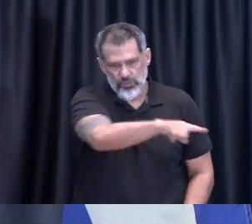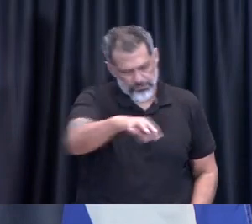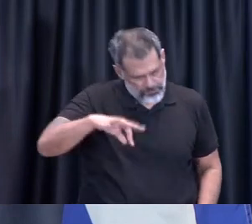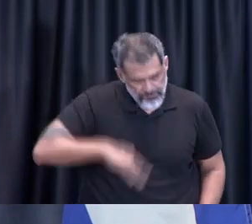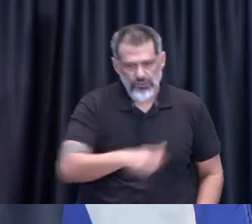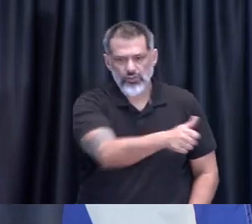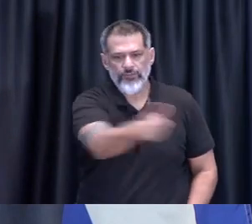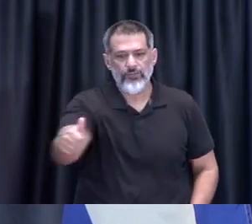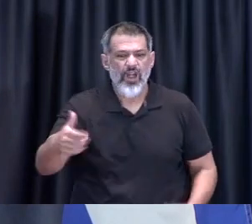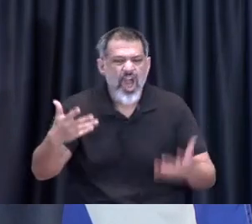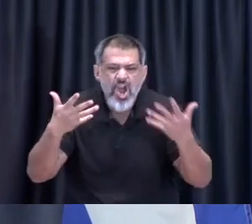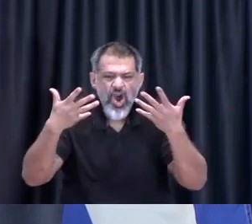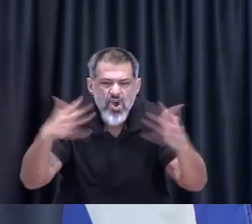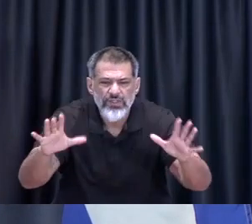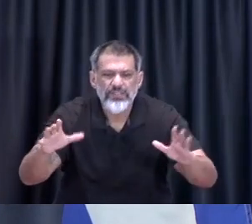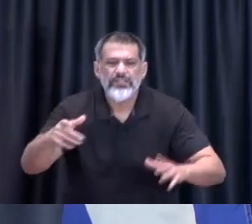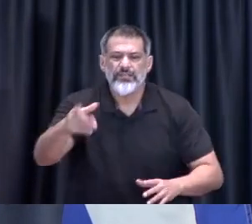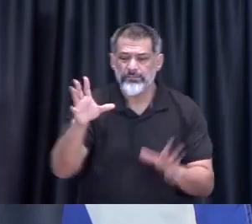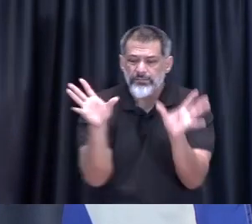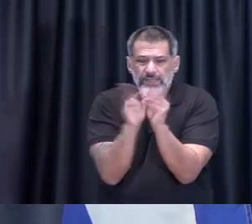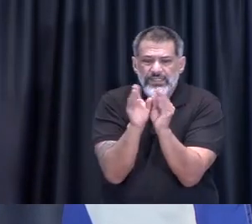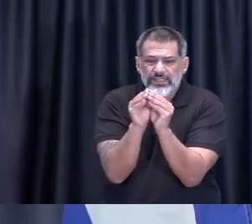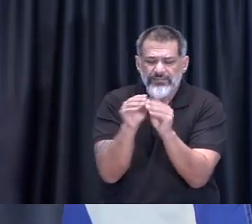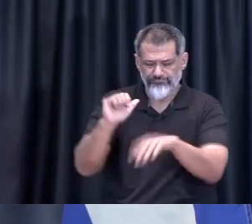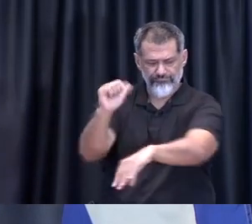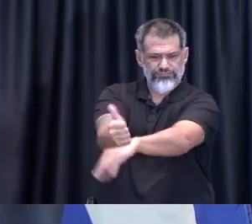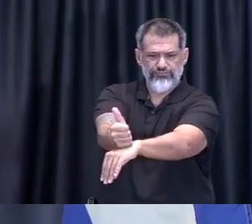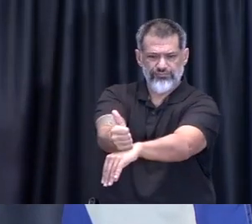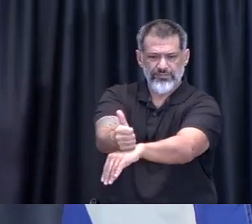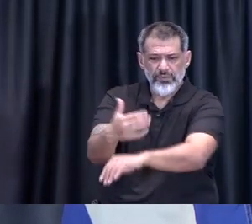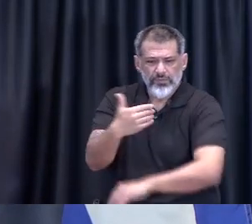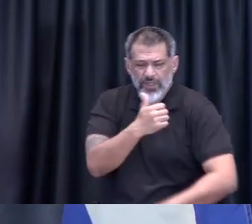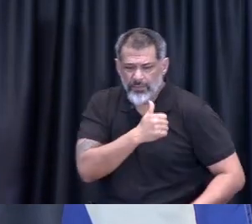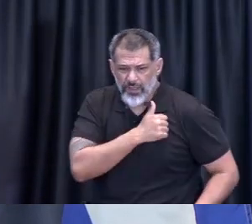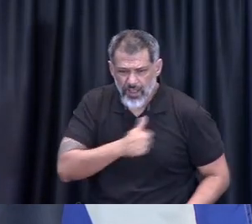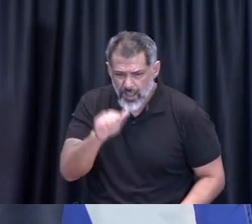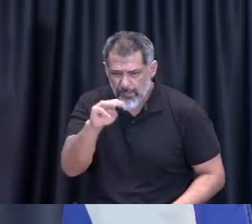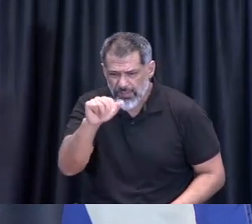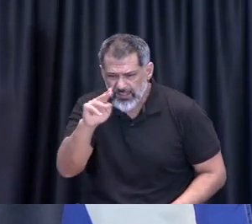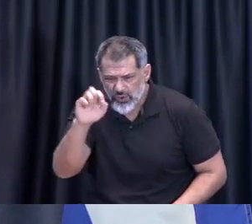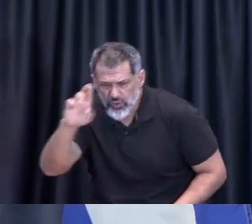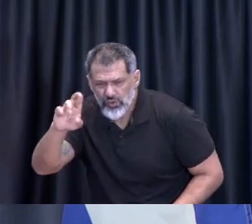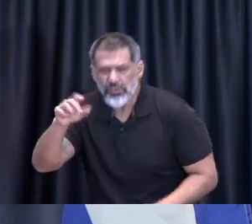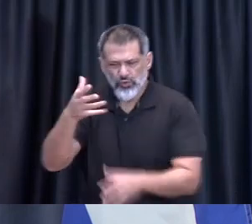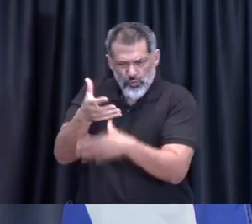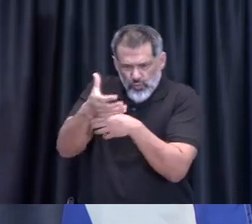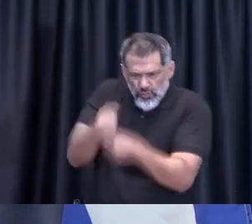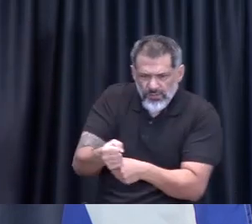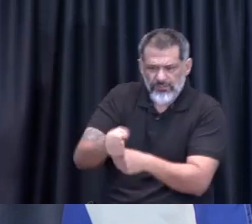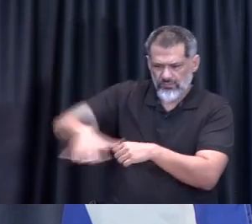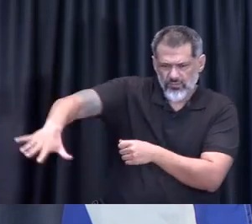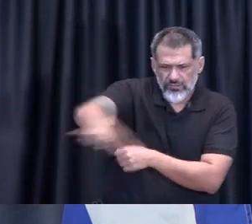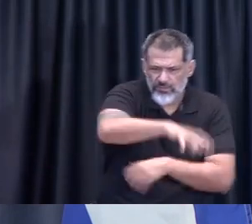we have community ambassadors and trusted local partners and agencies who are out there bringing this